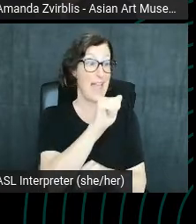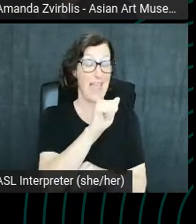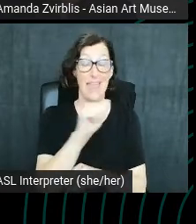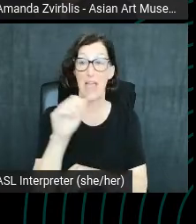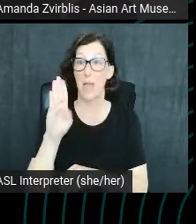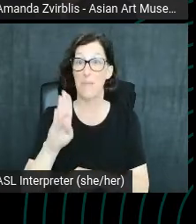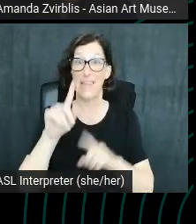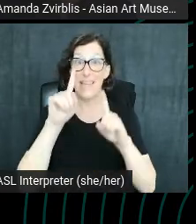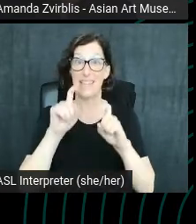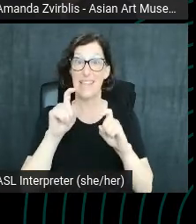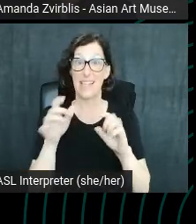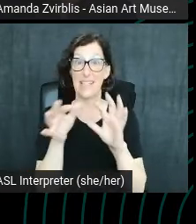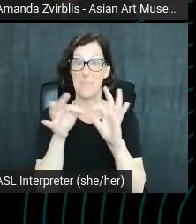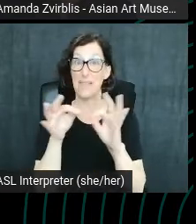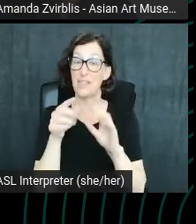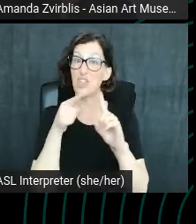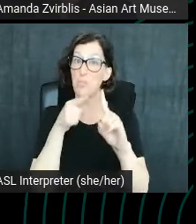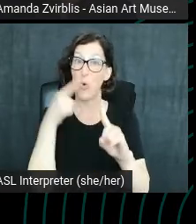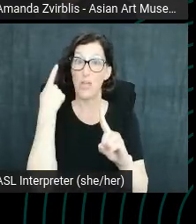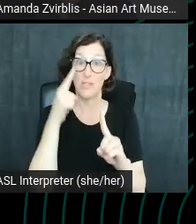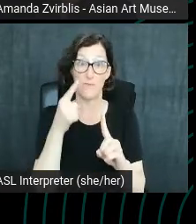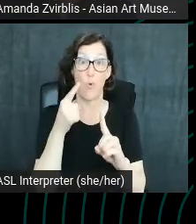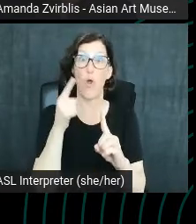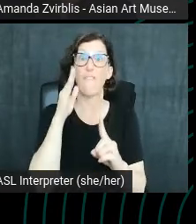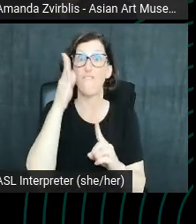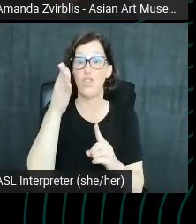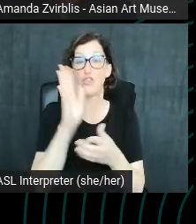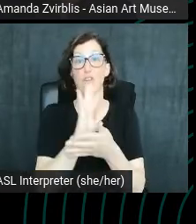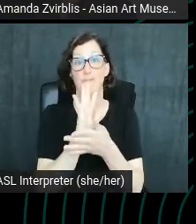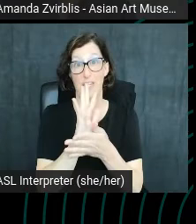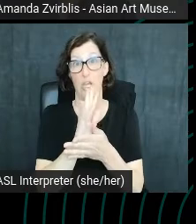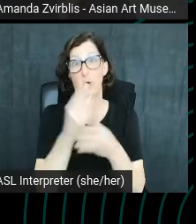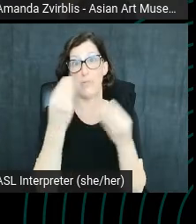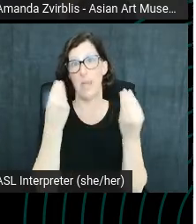to inform future videos and marketing that we created for this campaign.